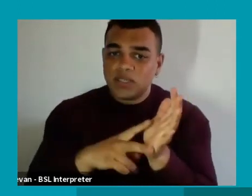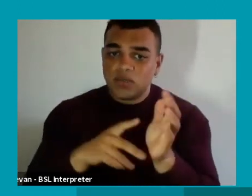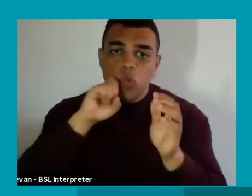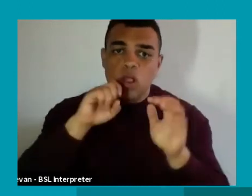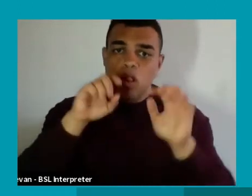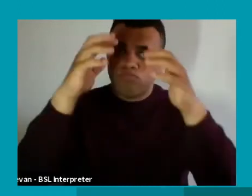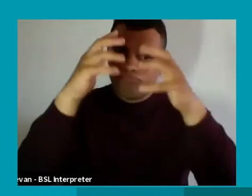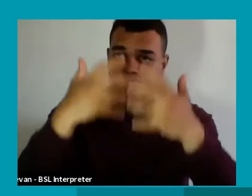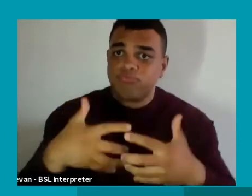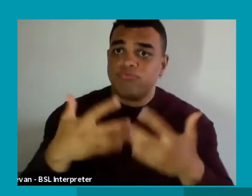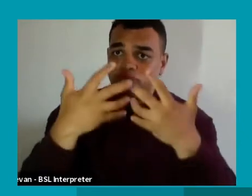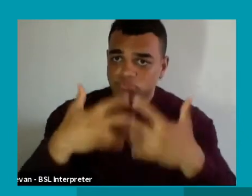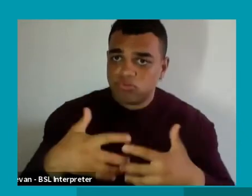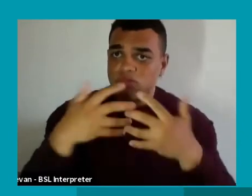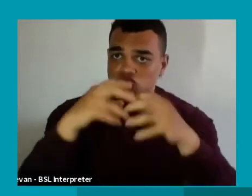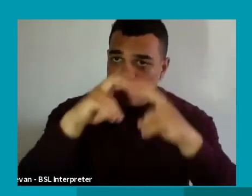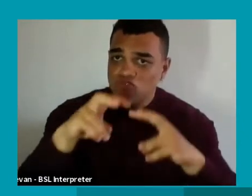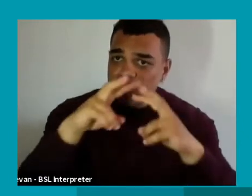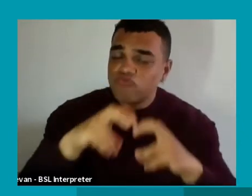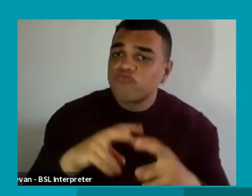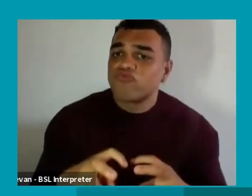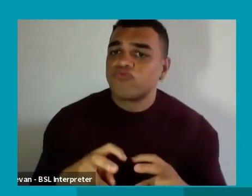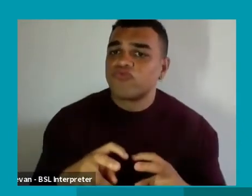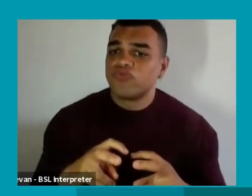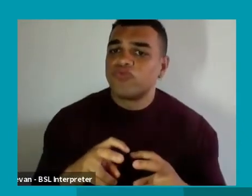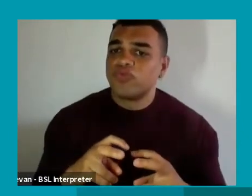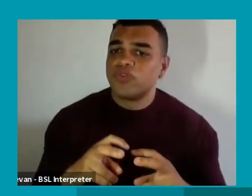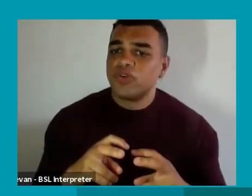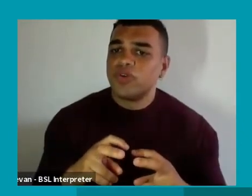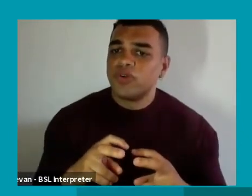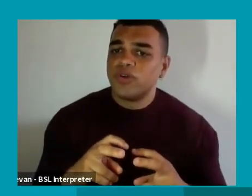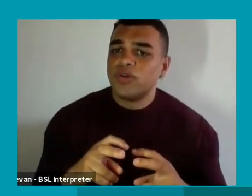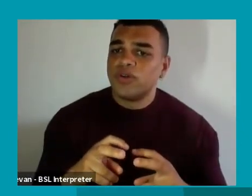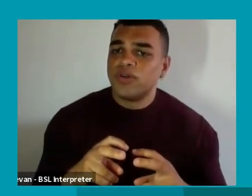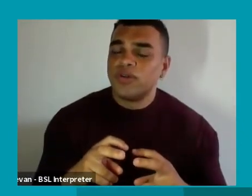on which you've applied to so. The key here is to make sure